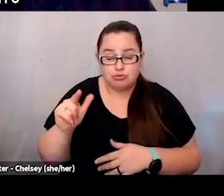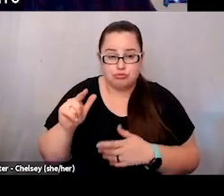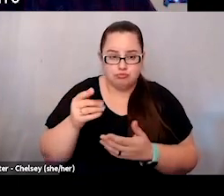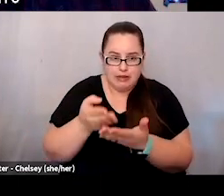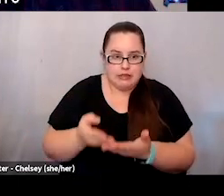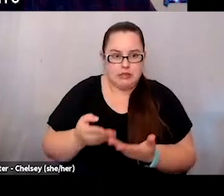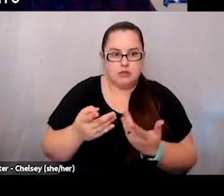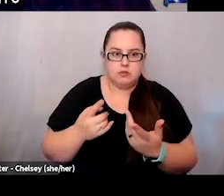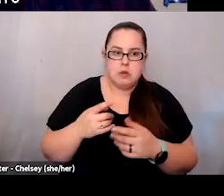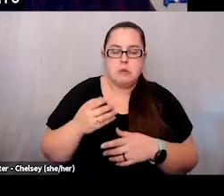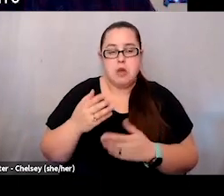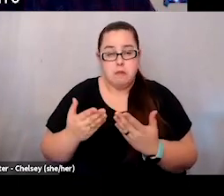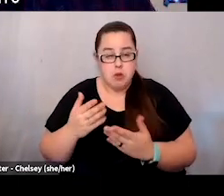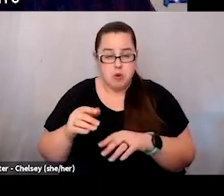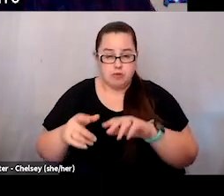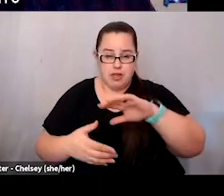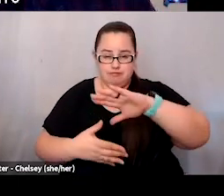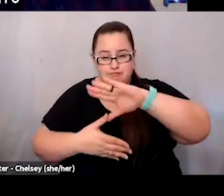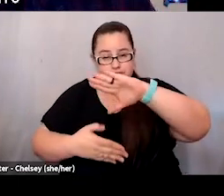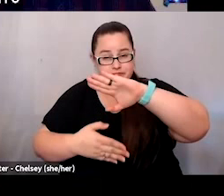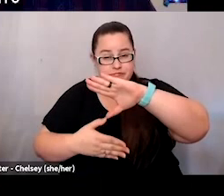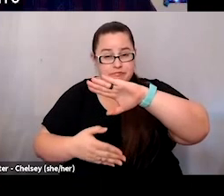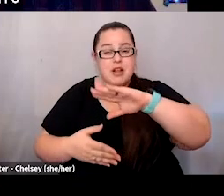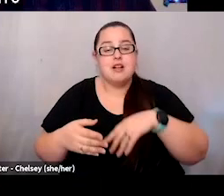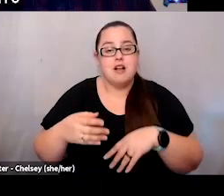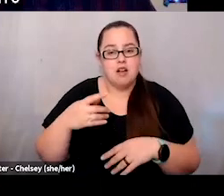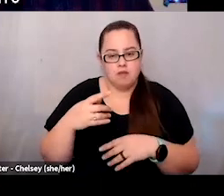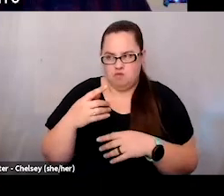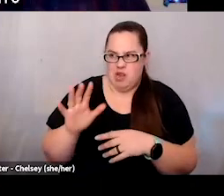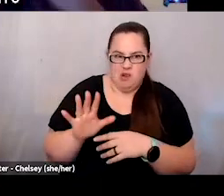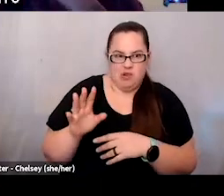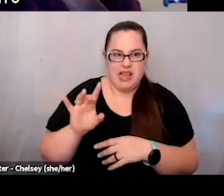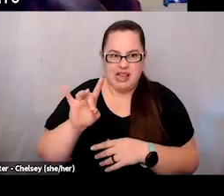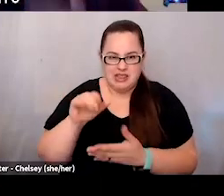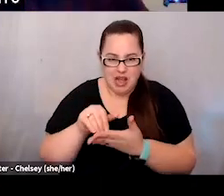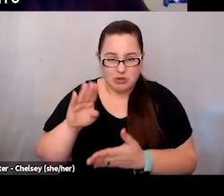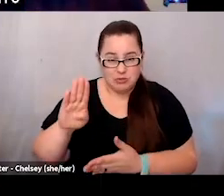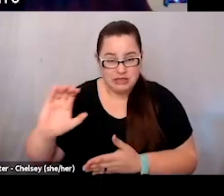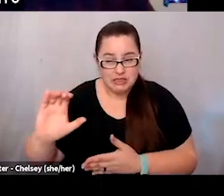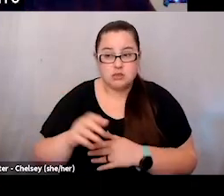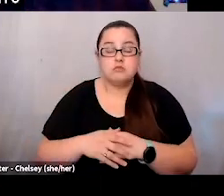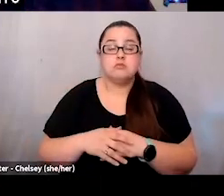8000 BC. Again, Native Americans were speaking literally hundreds of different